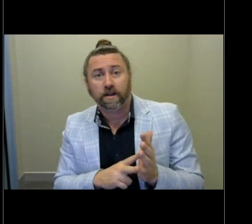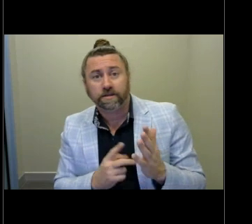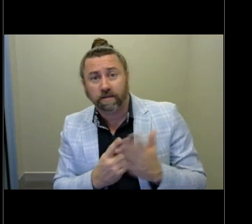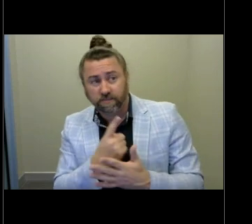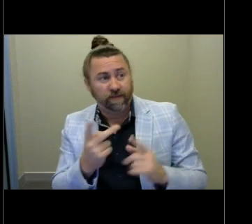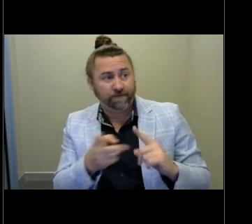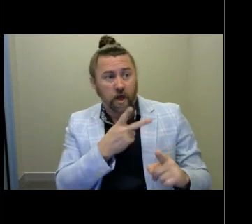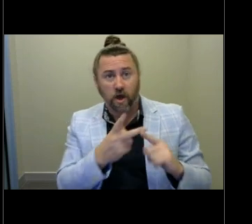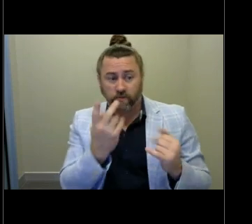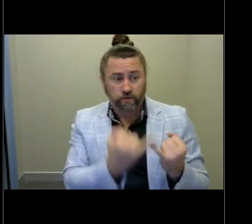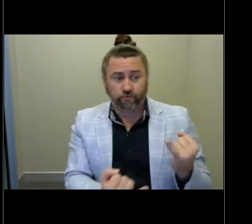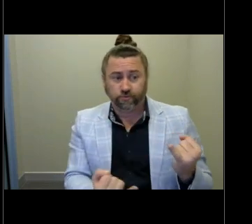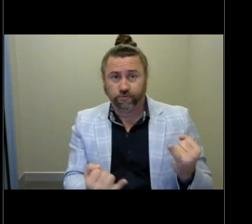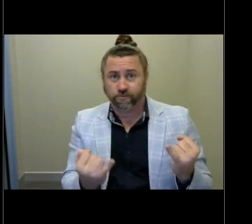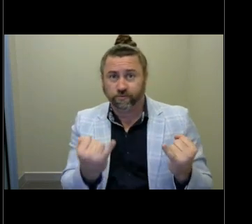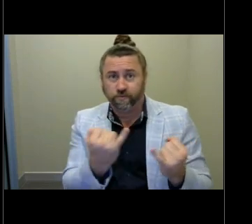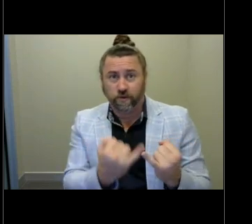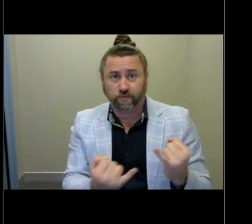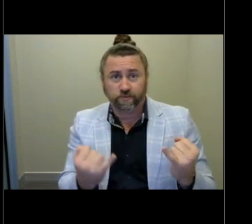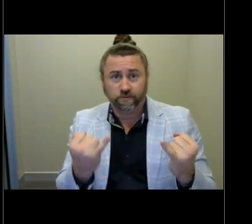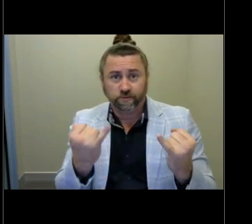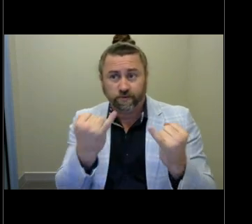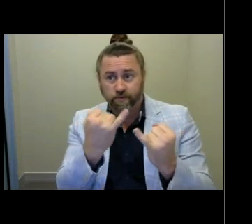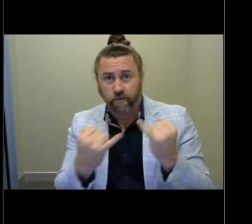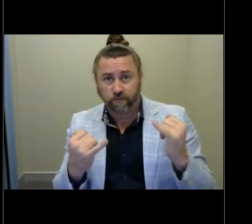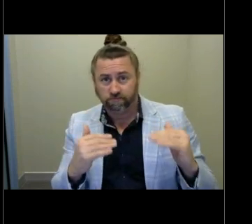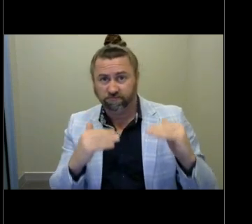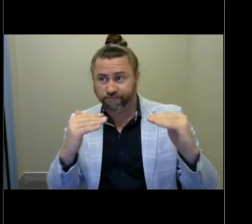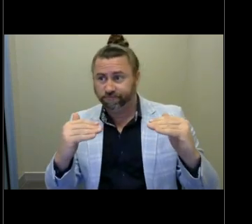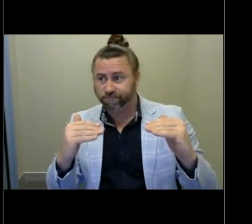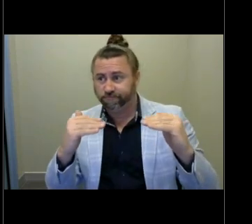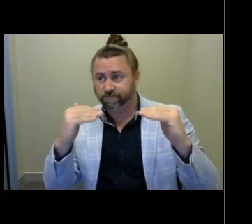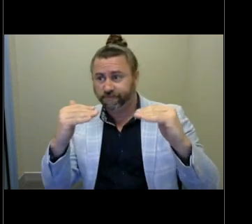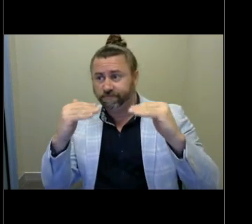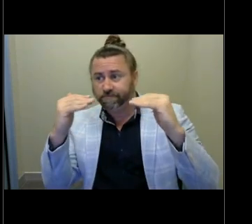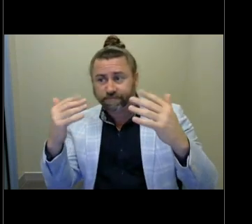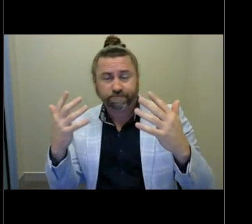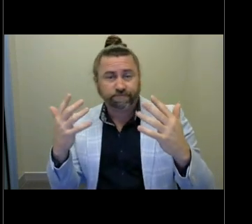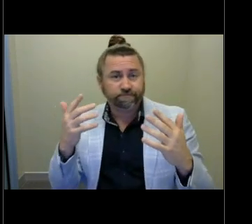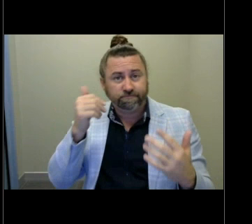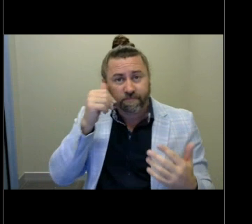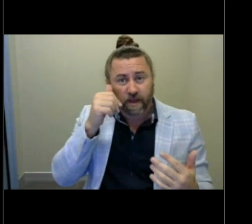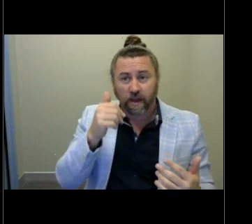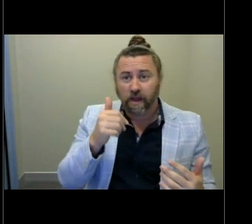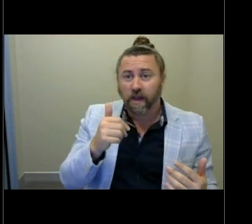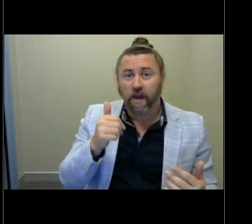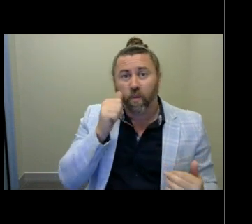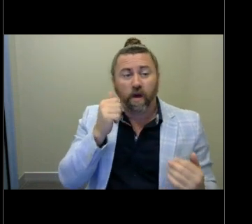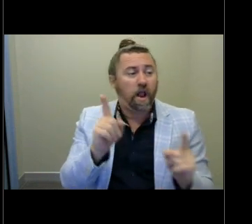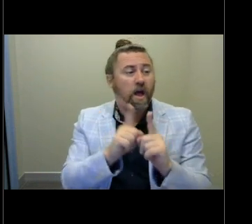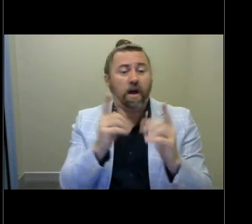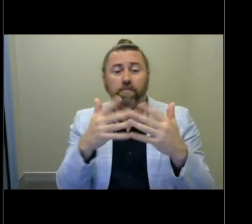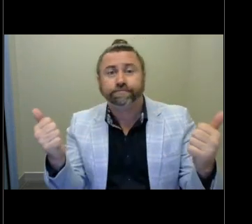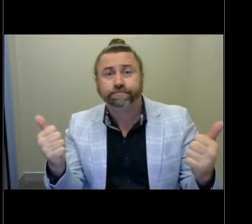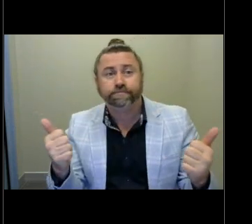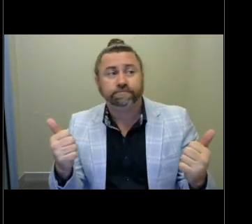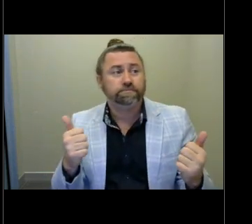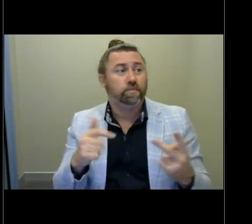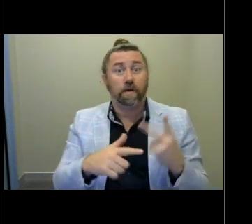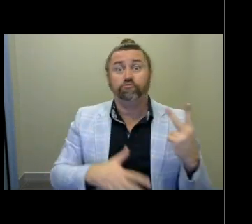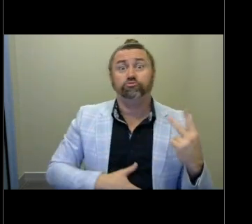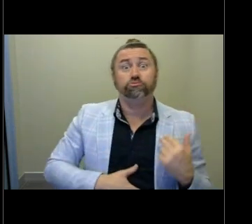We know any time when there is a change or transition, so separation, pregnancy, or court